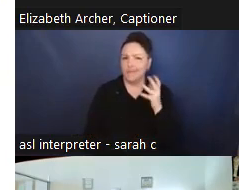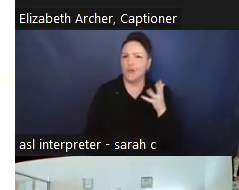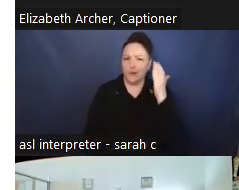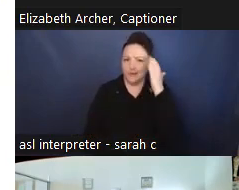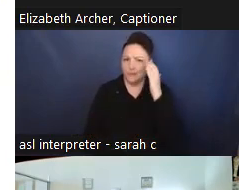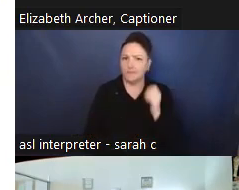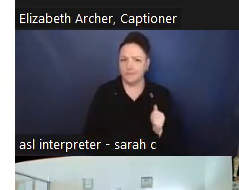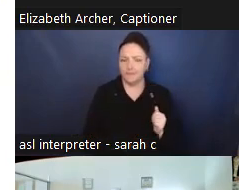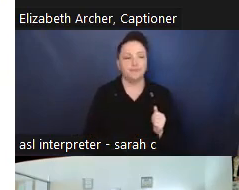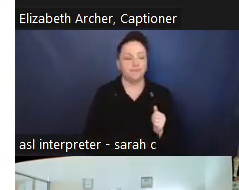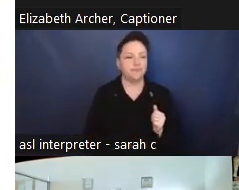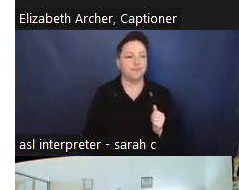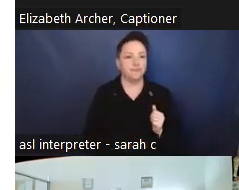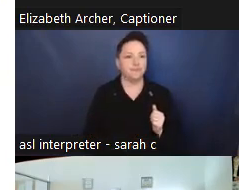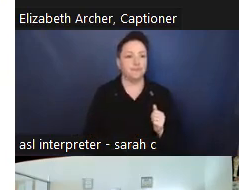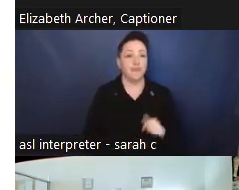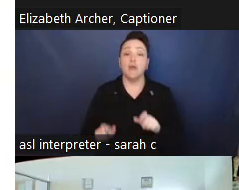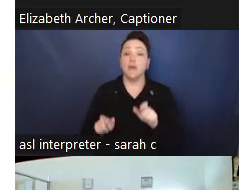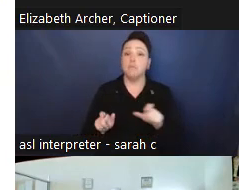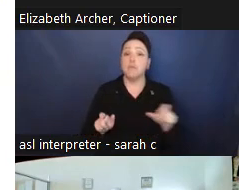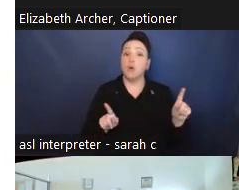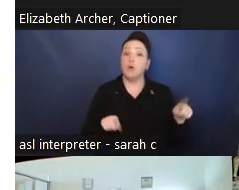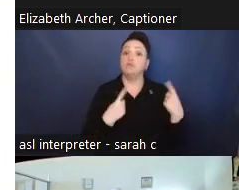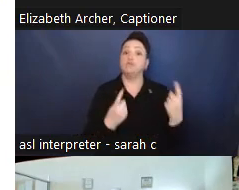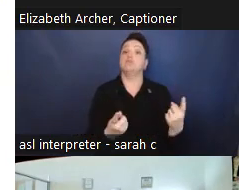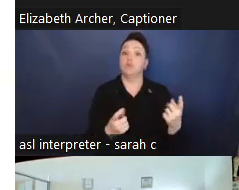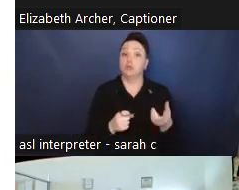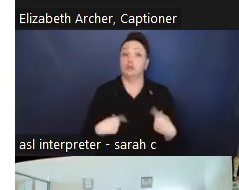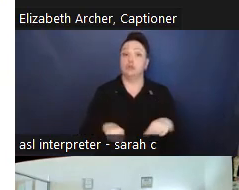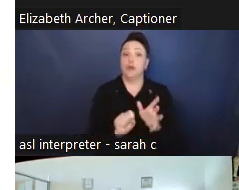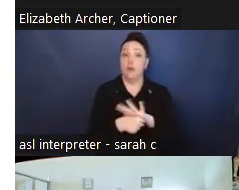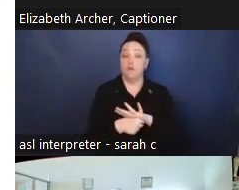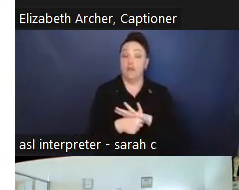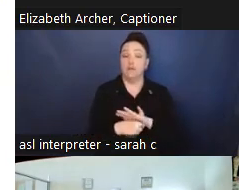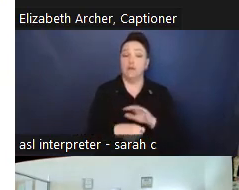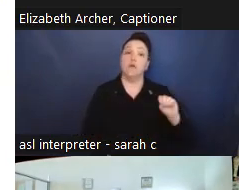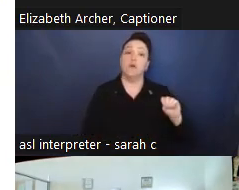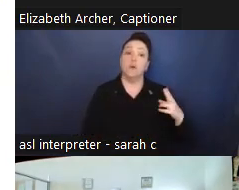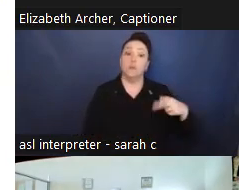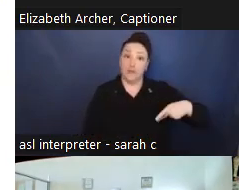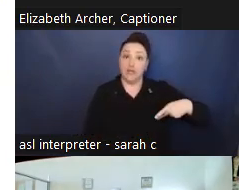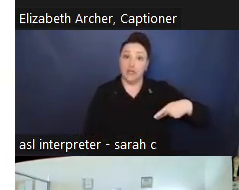people were automatically renewed for their Oregon health plan benefits.